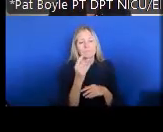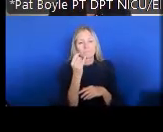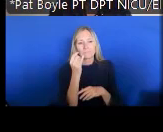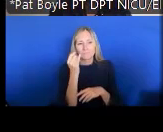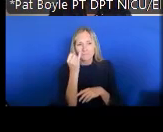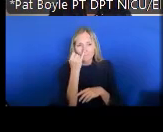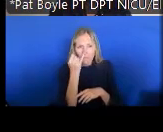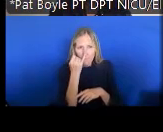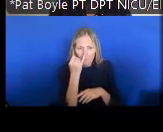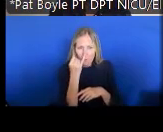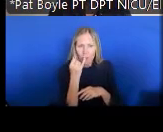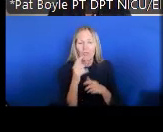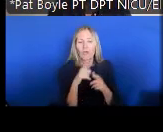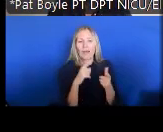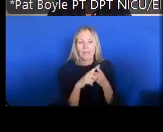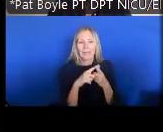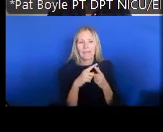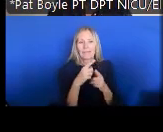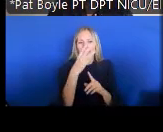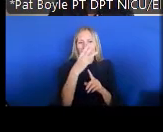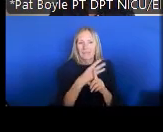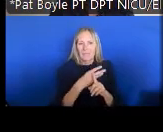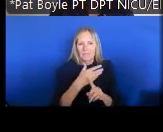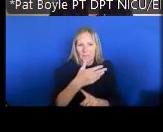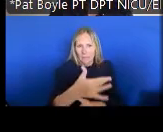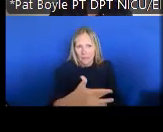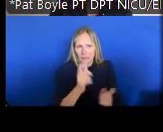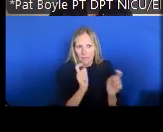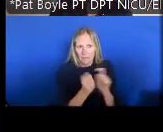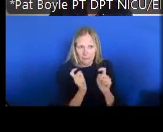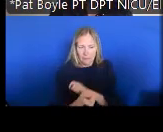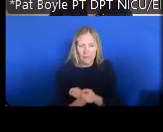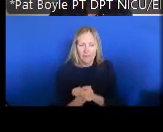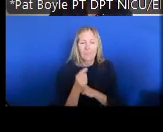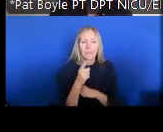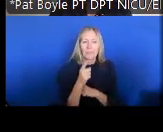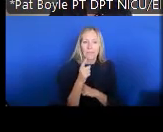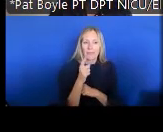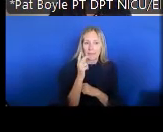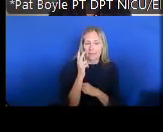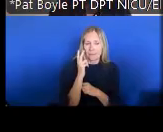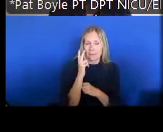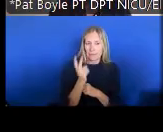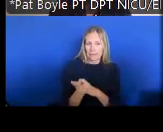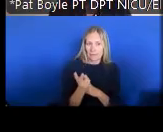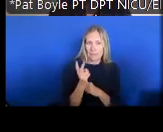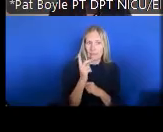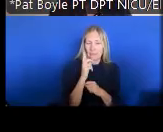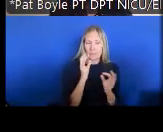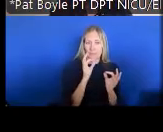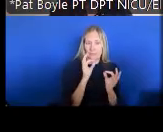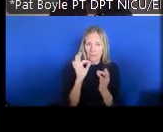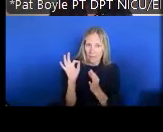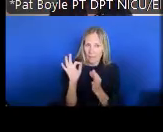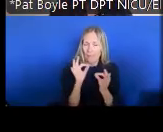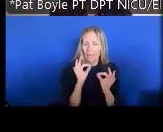over the next six months. They see, they attend to form, object, face. They track horizontally and some